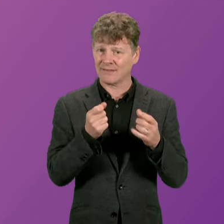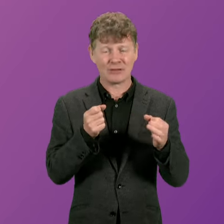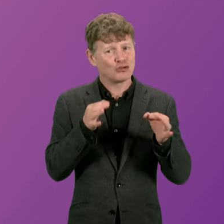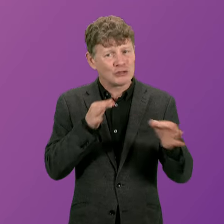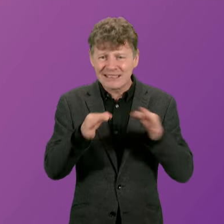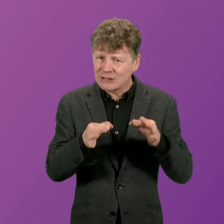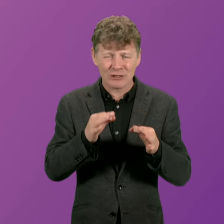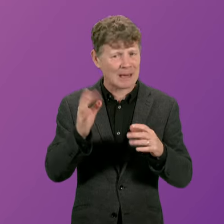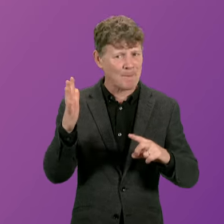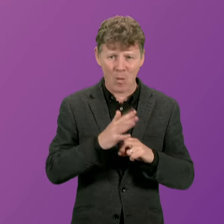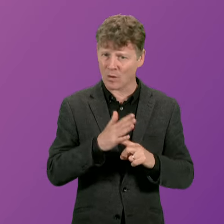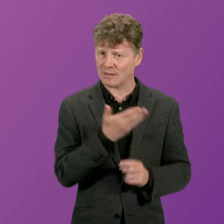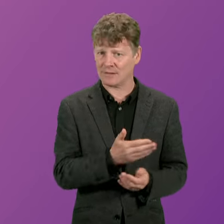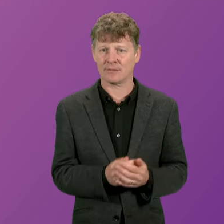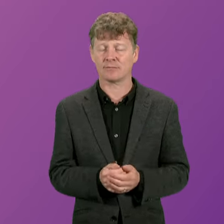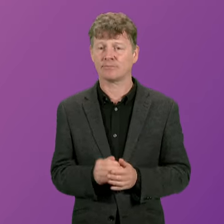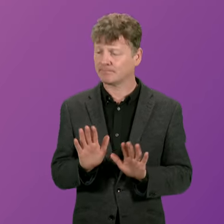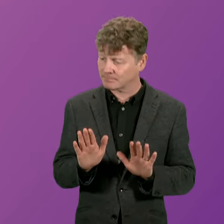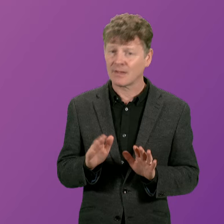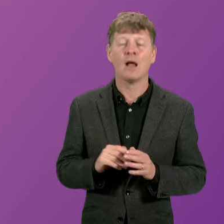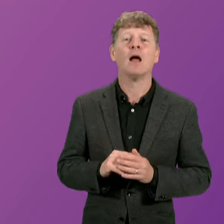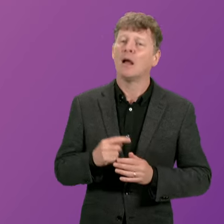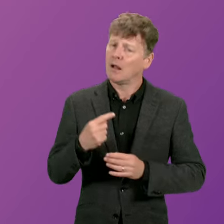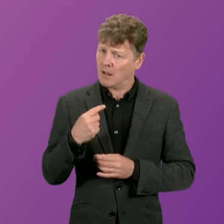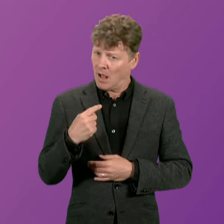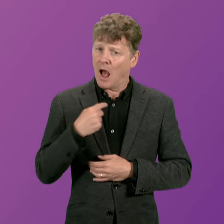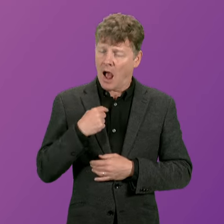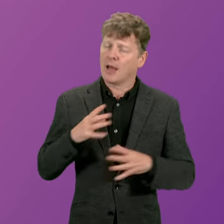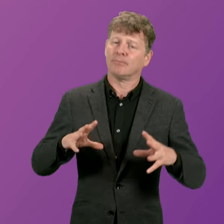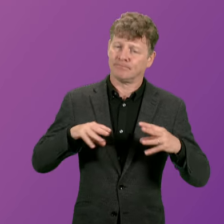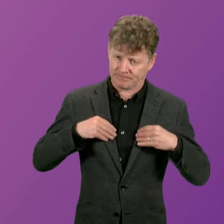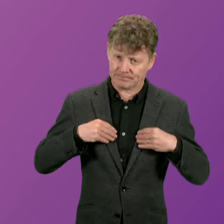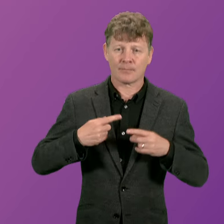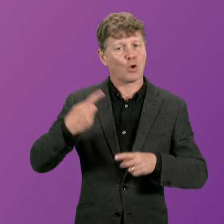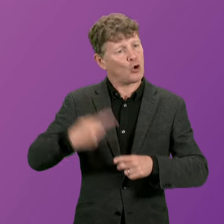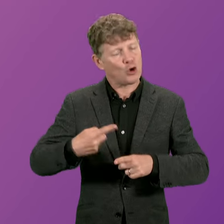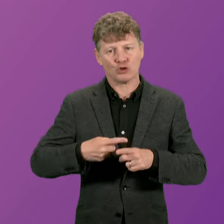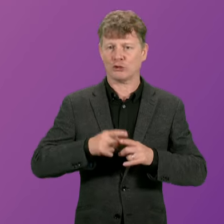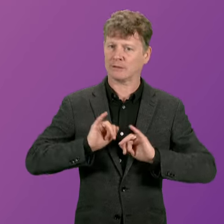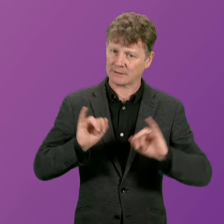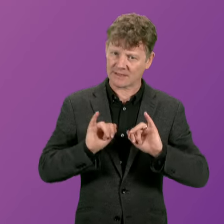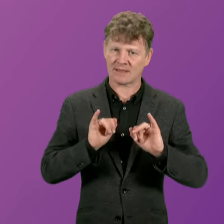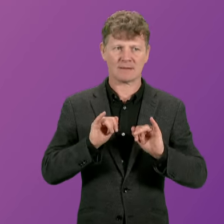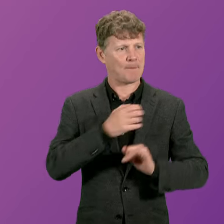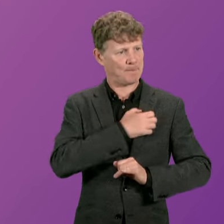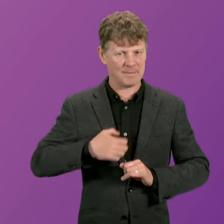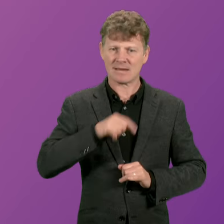I recognise the urgency and ministers are very much aware of that. The discussions that the